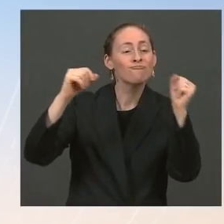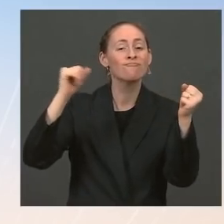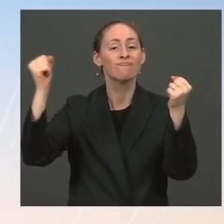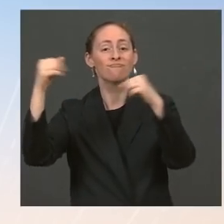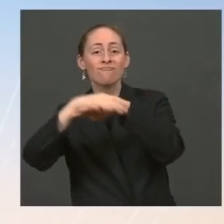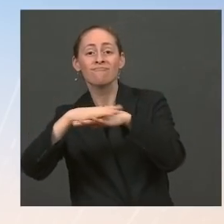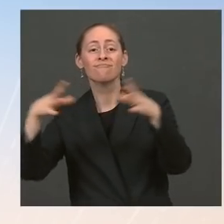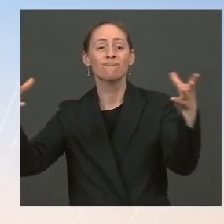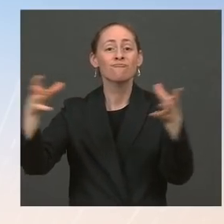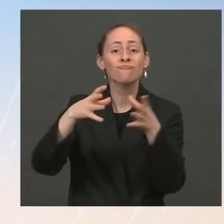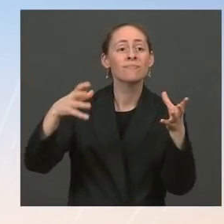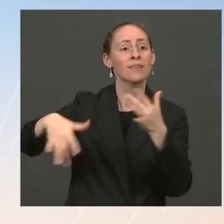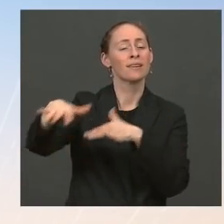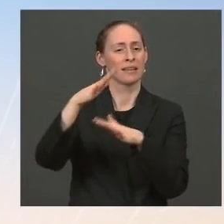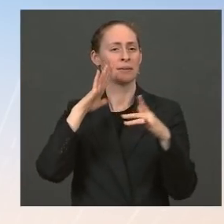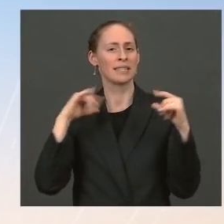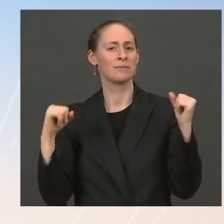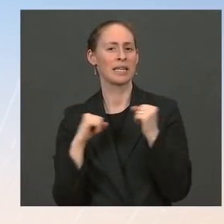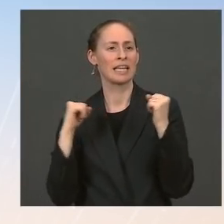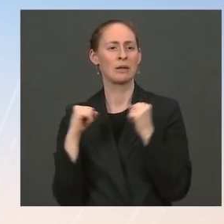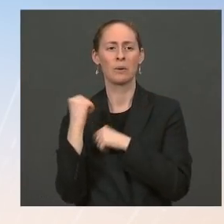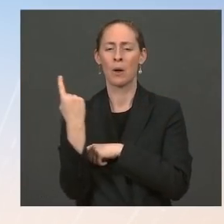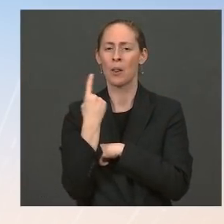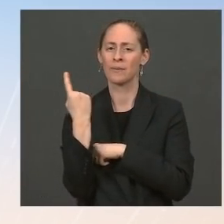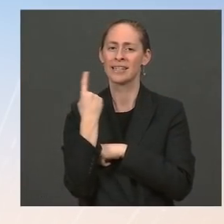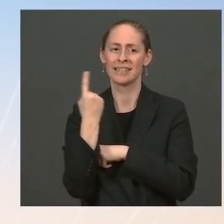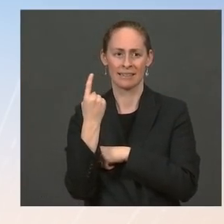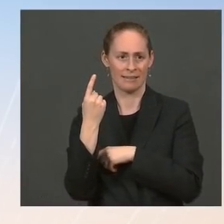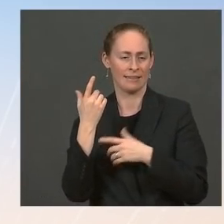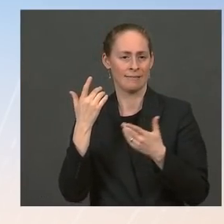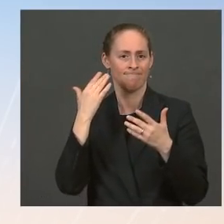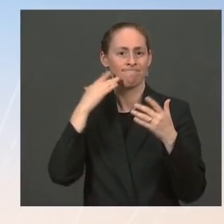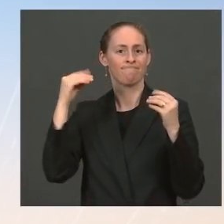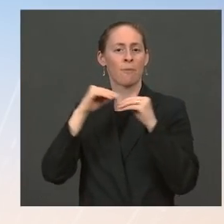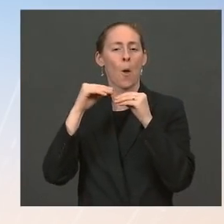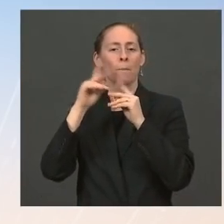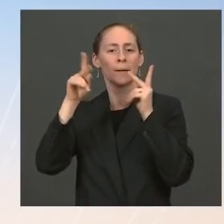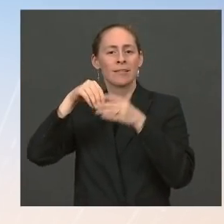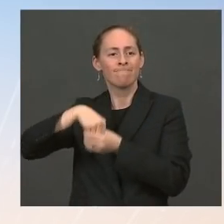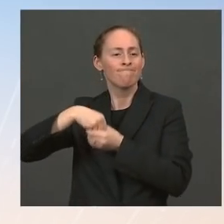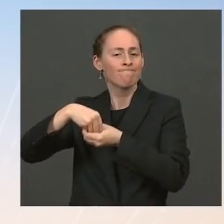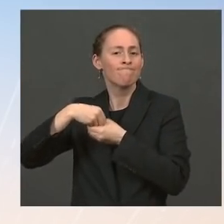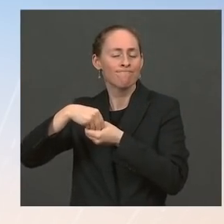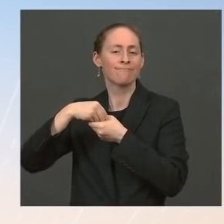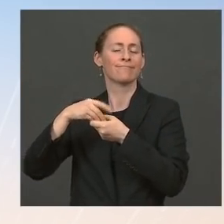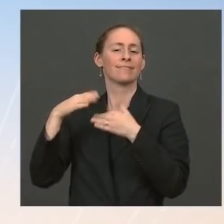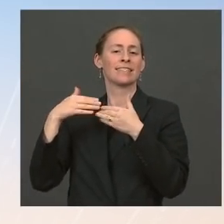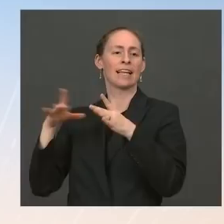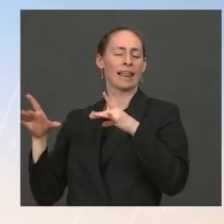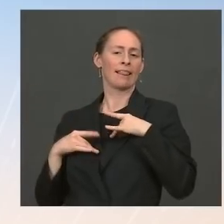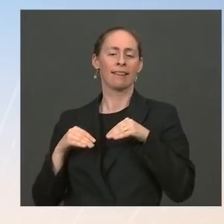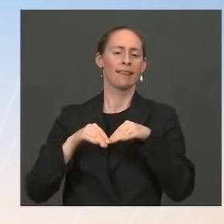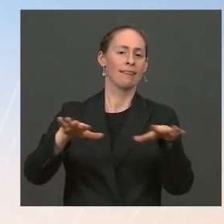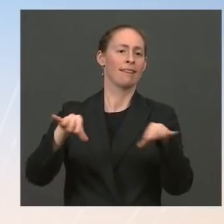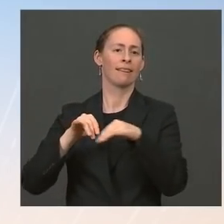obviously, colder weather, more people inside. And we are upping our outreach to emphasize that. Go ahead, Karen.